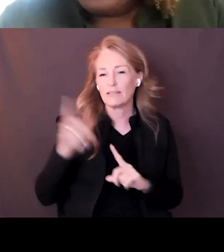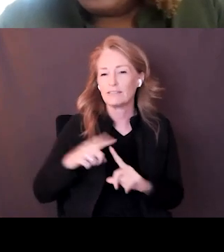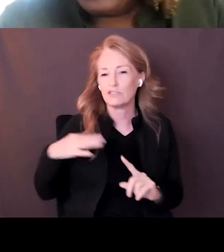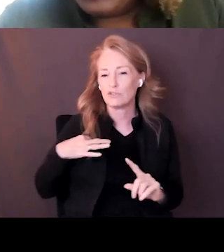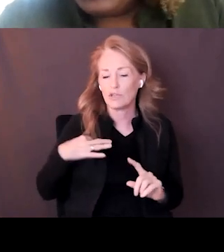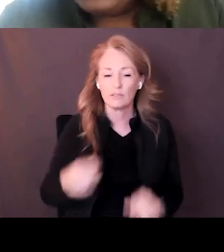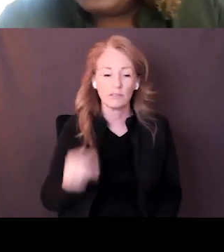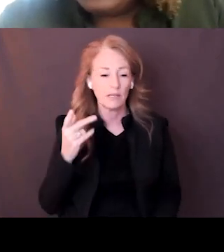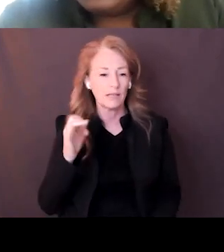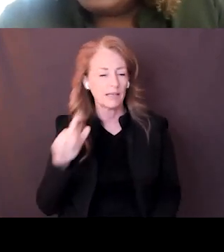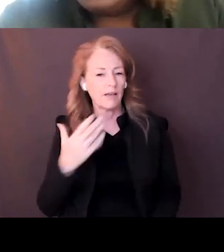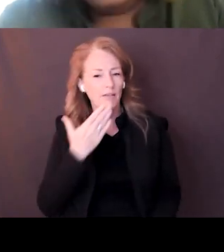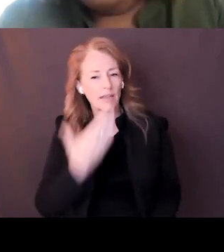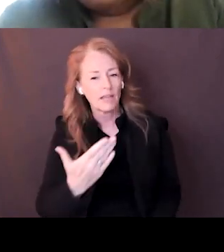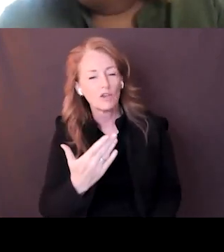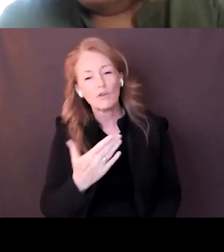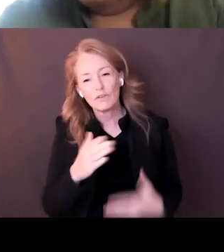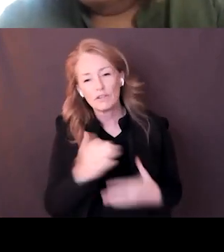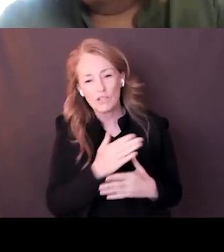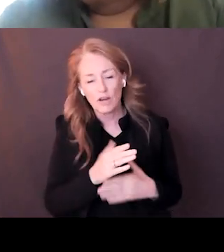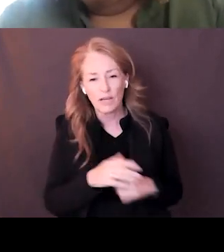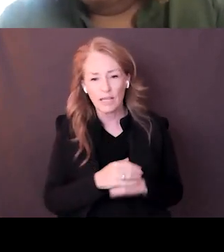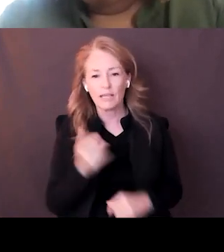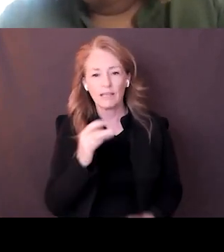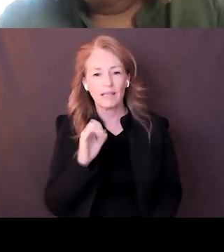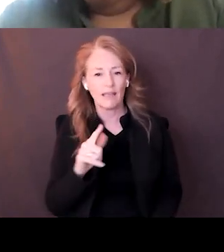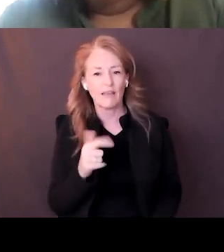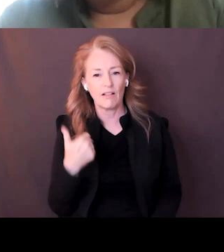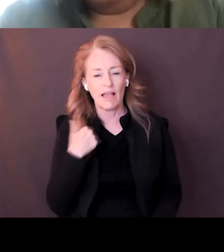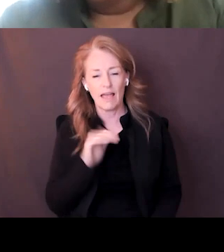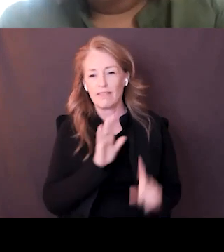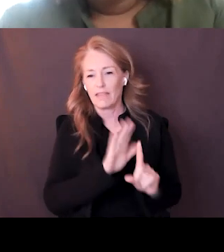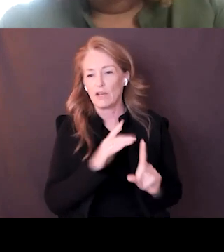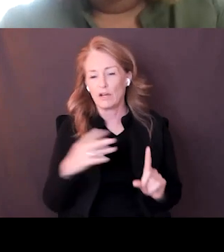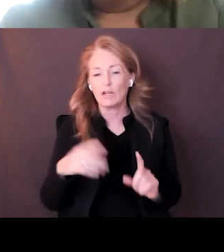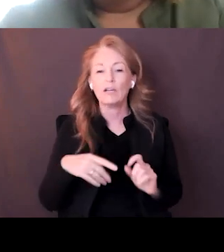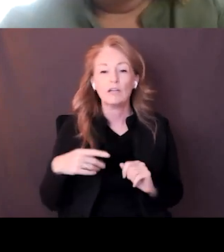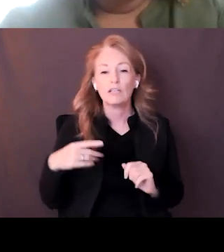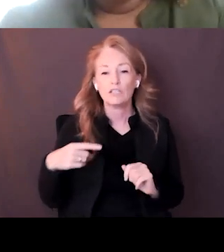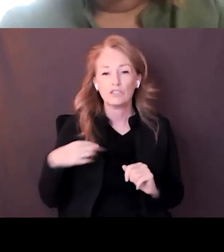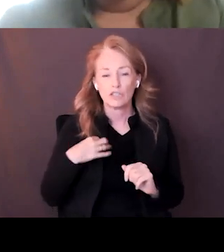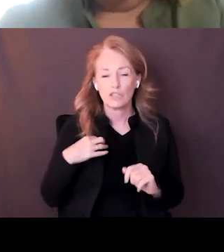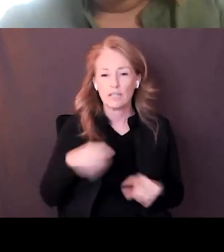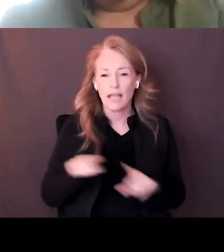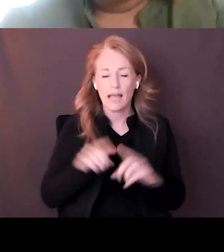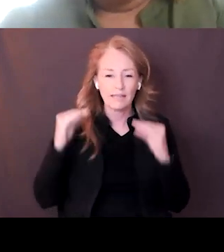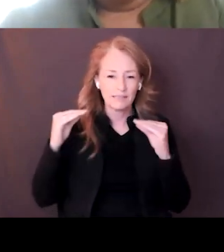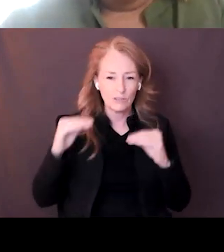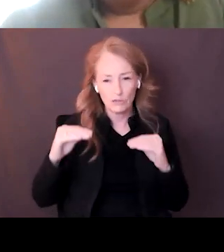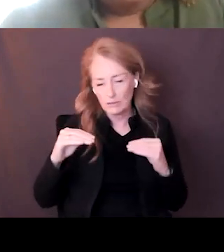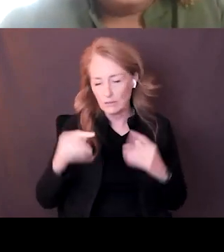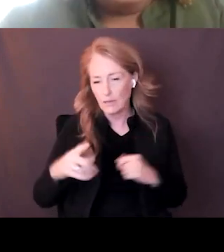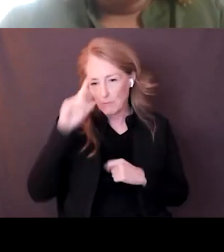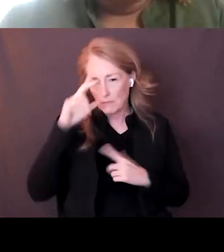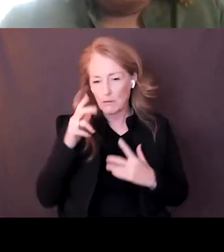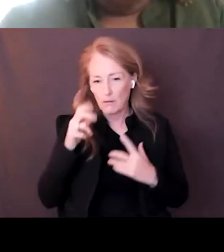WORE HER SHIRT WHILE TEACHING MENTAL HEALTH.